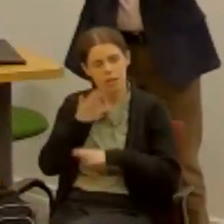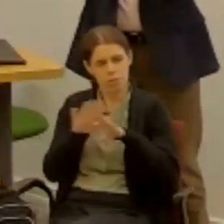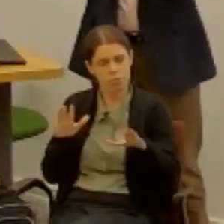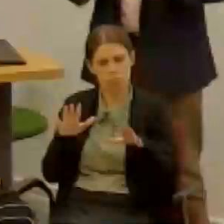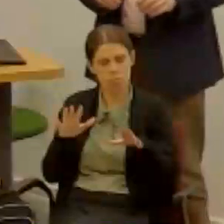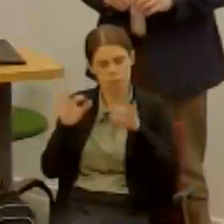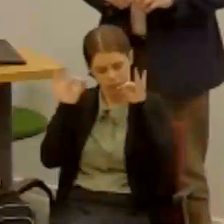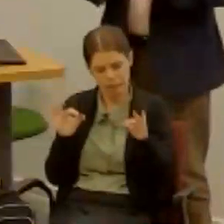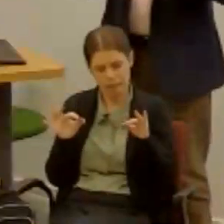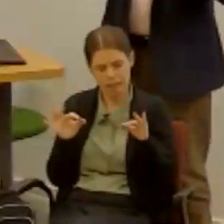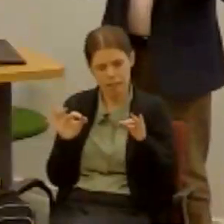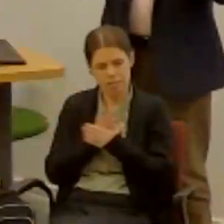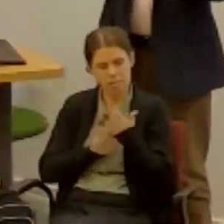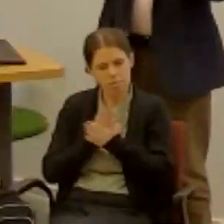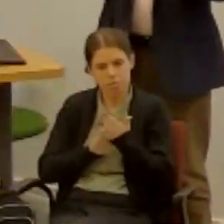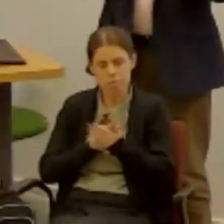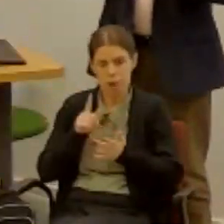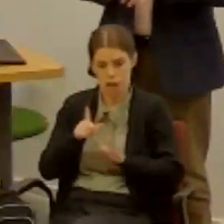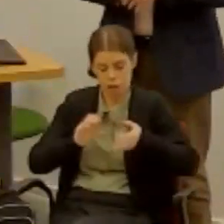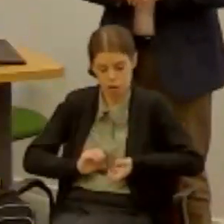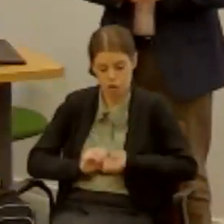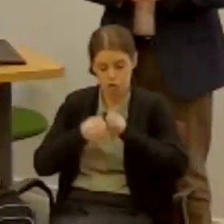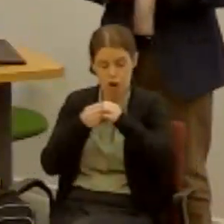So, what we had to do was create a definition.